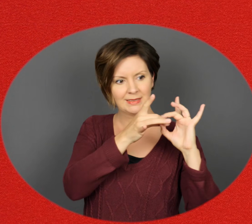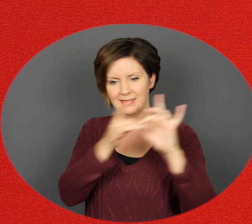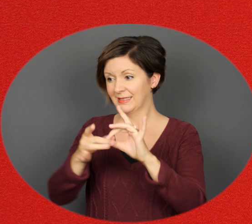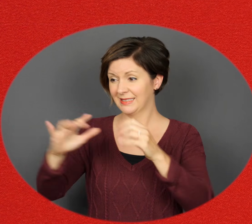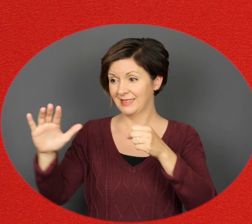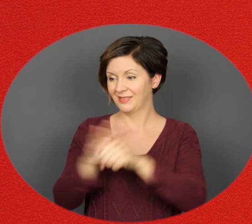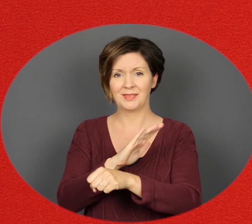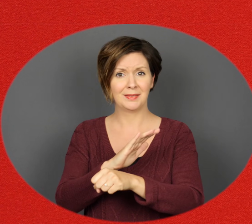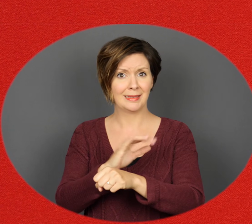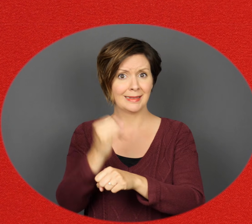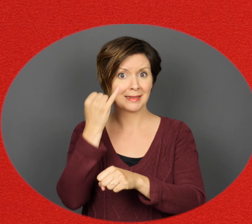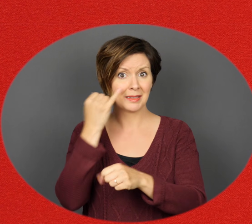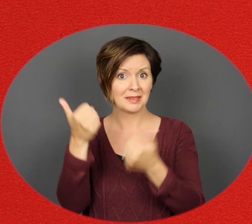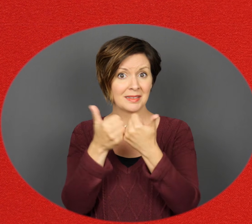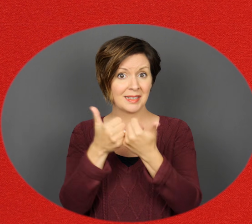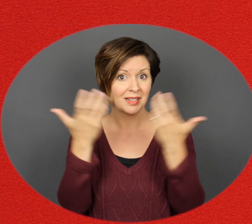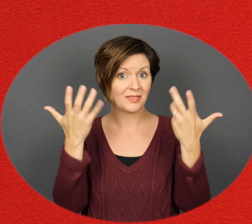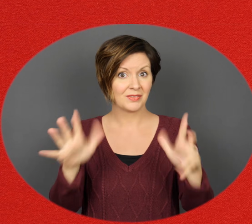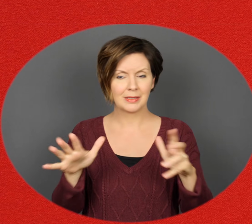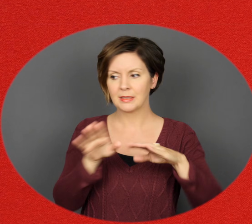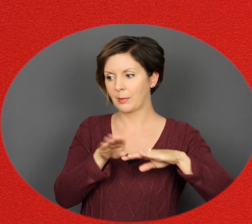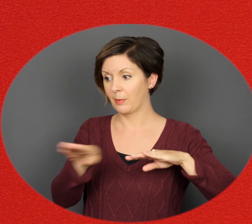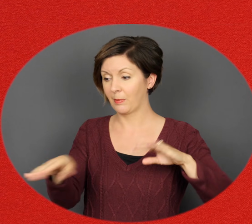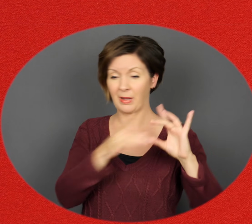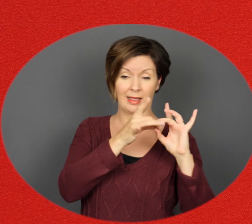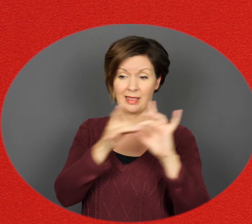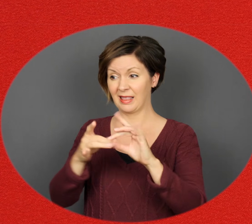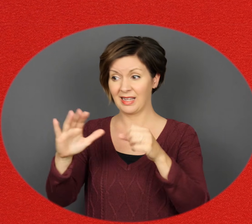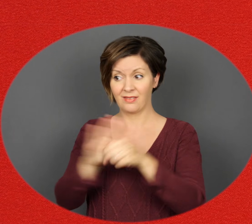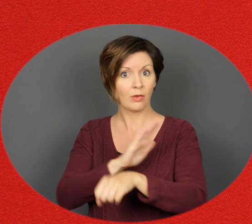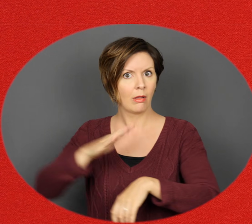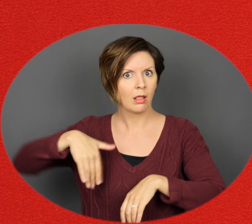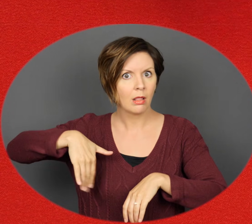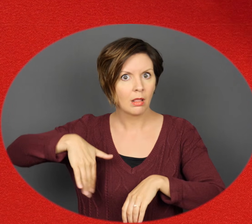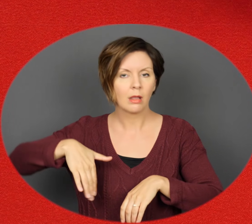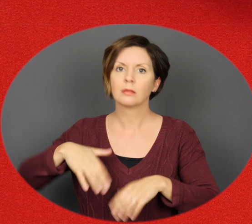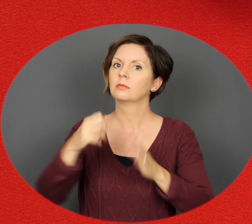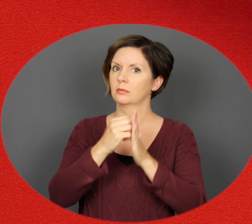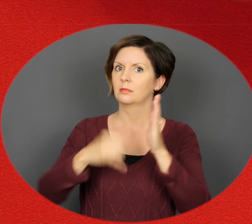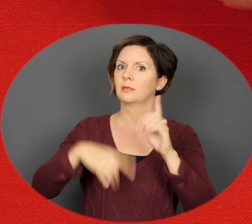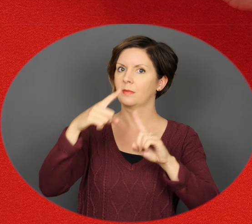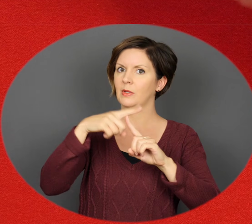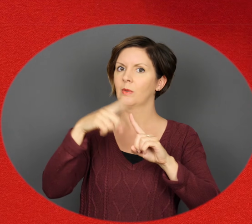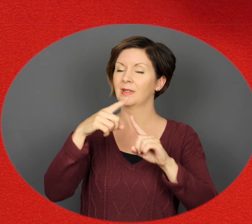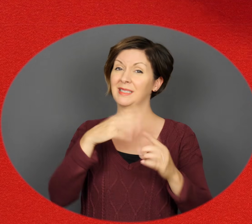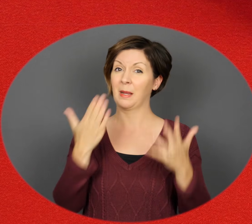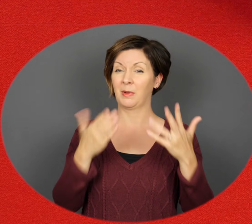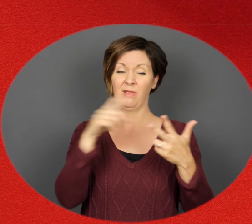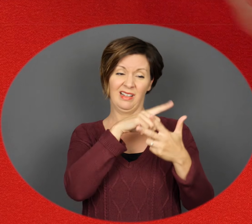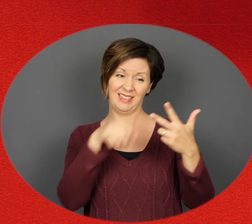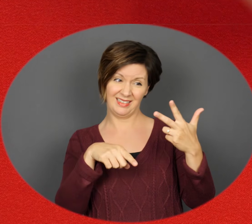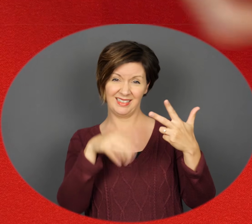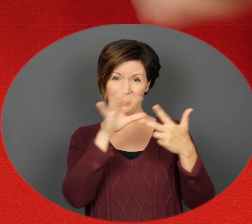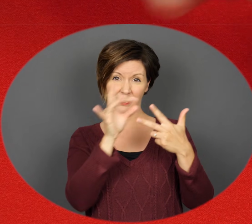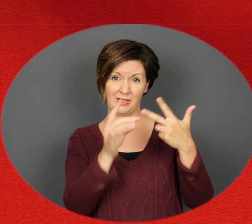game, and any you fail to complete will cost you points. So you might only want to keep two if it seems like all three would be hard to finish.